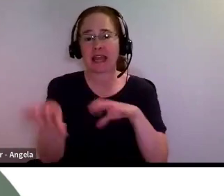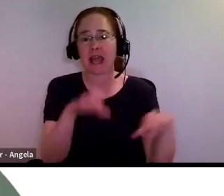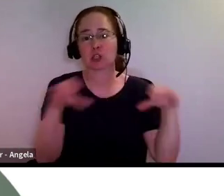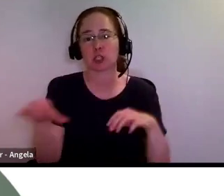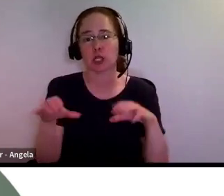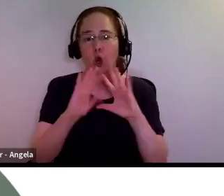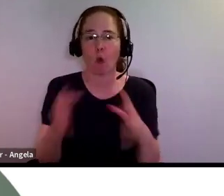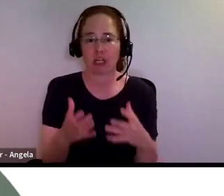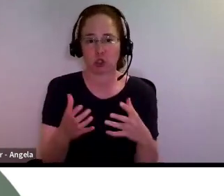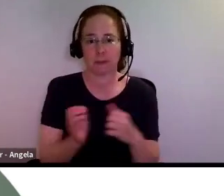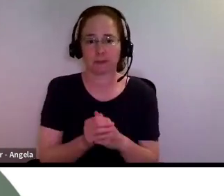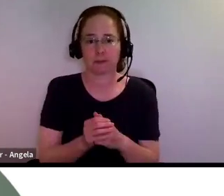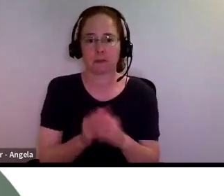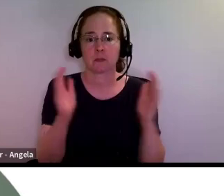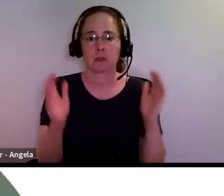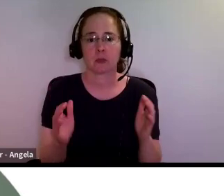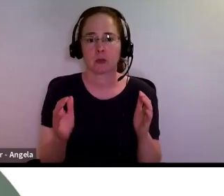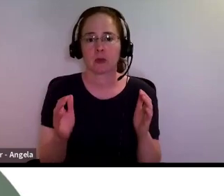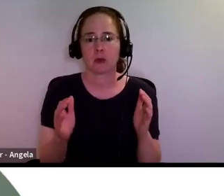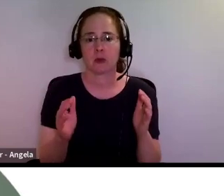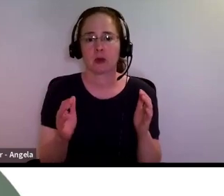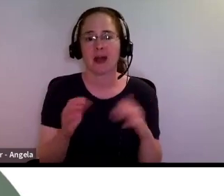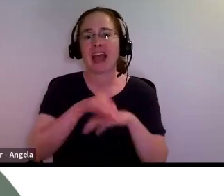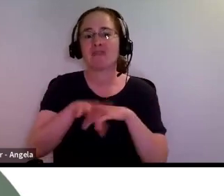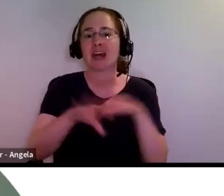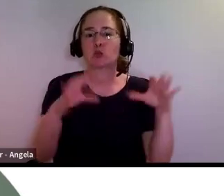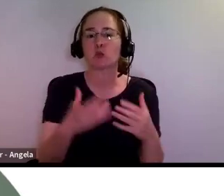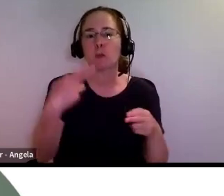Coalition and advisory group called the state agency